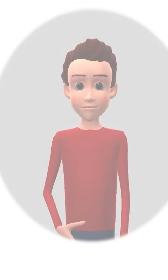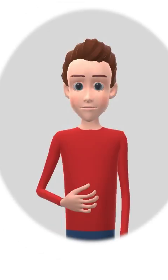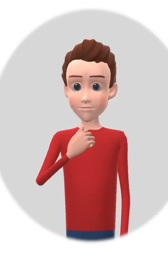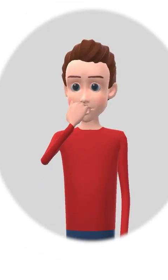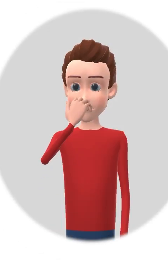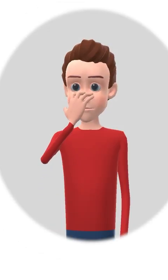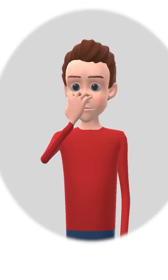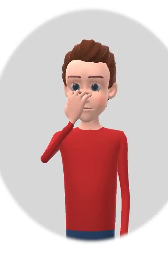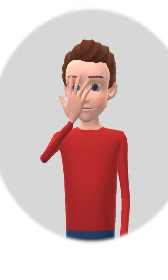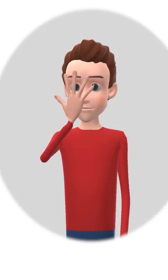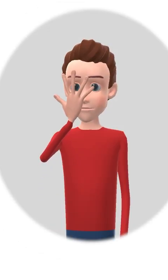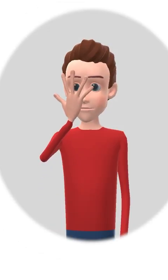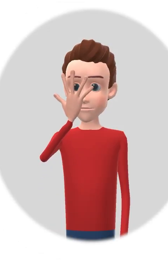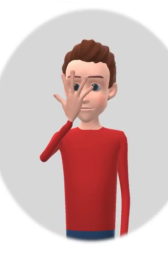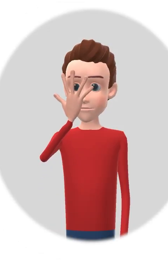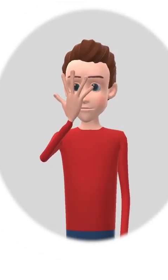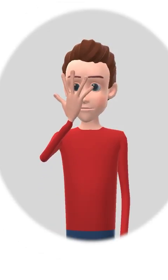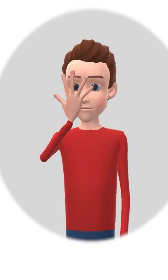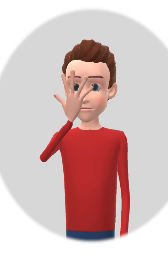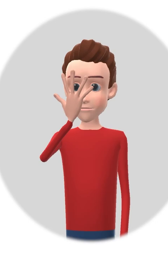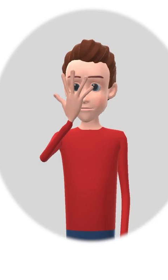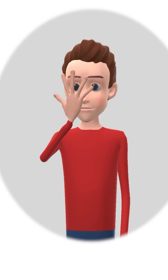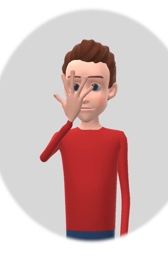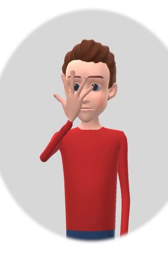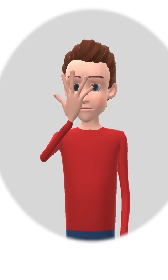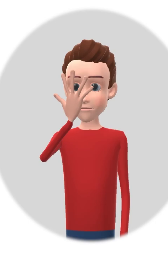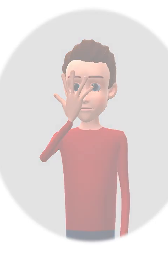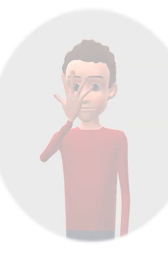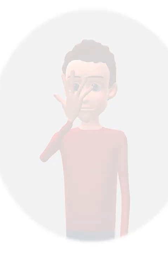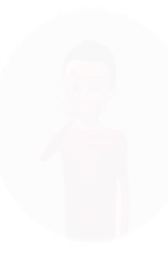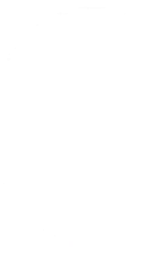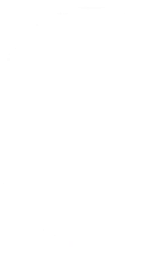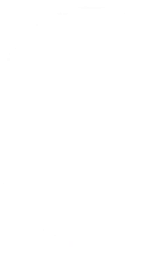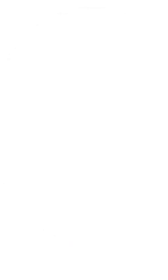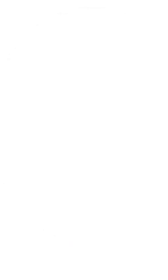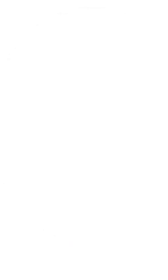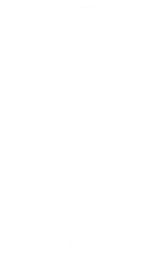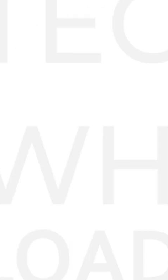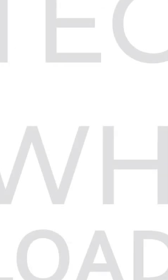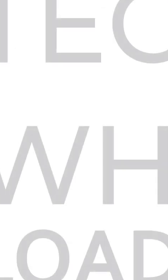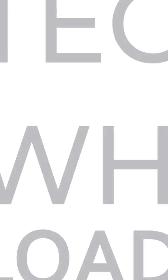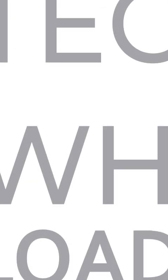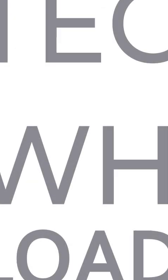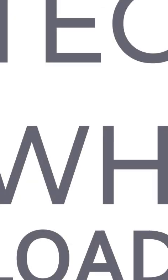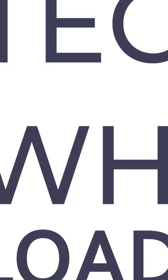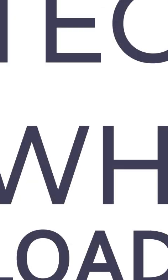of searched terms through any of the supported sign languages. TechWhiz Gloss Loader